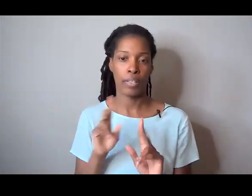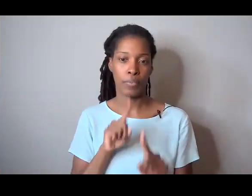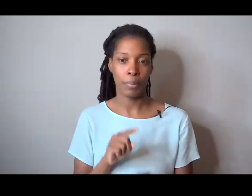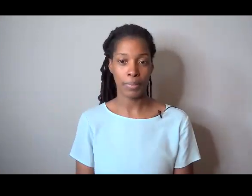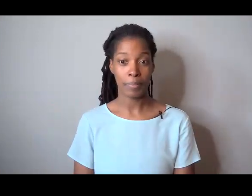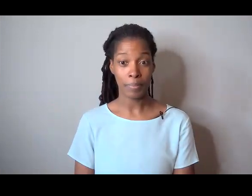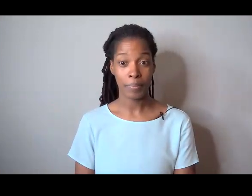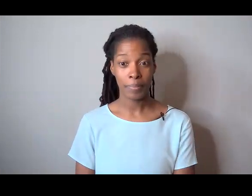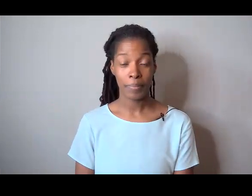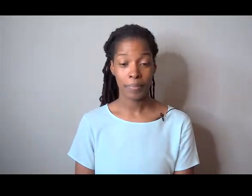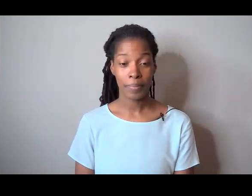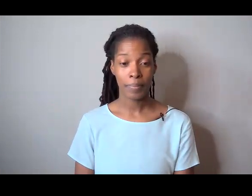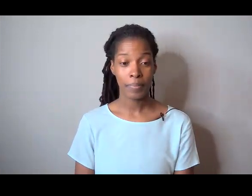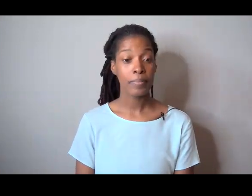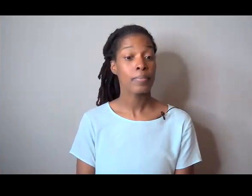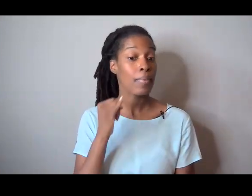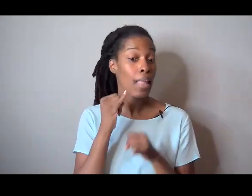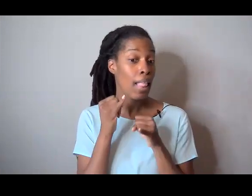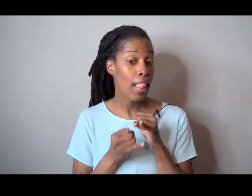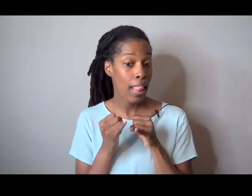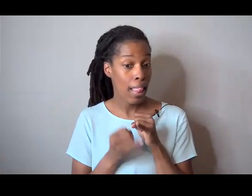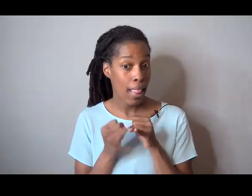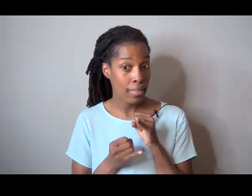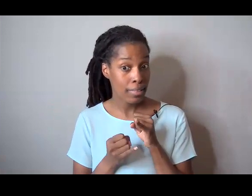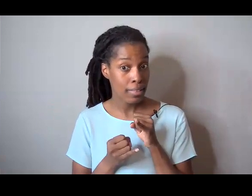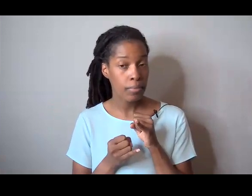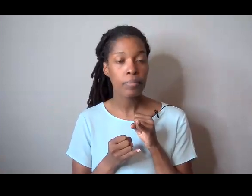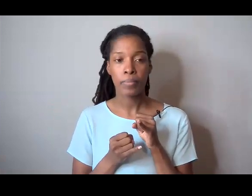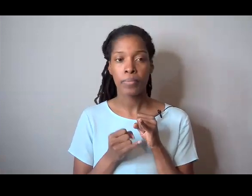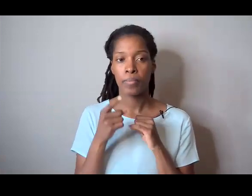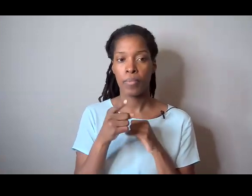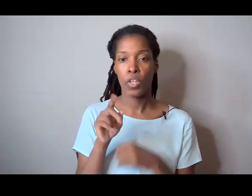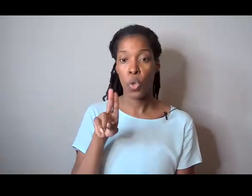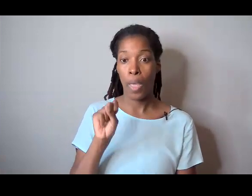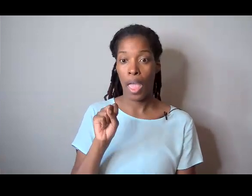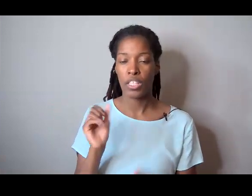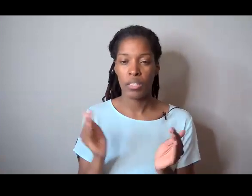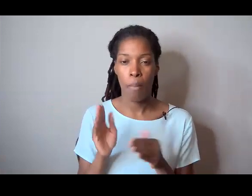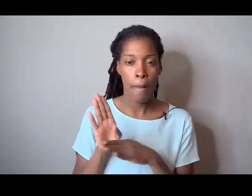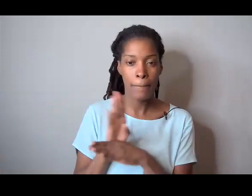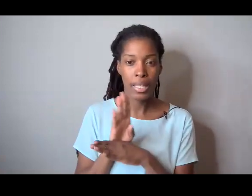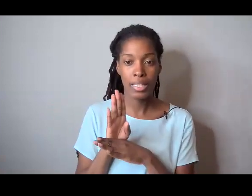Lastly, we want to thank the U.S. Small Business Administration and the National